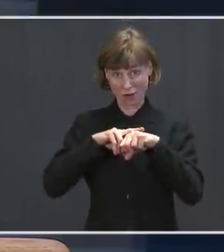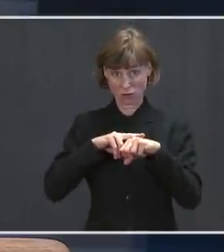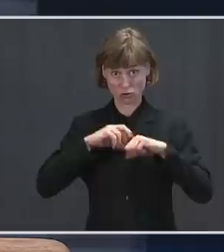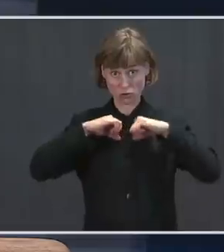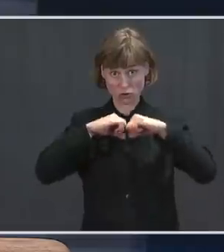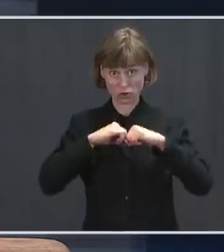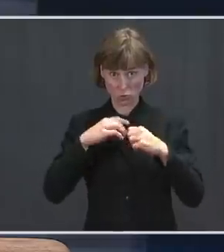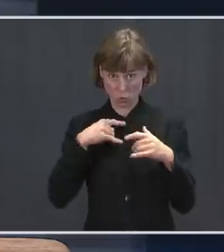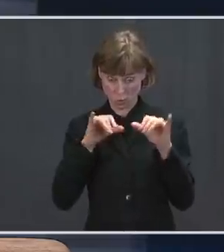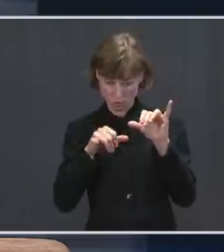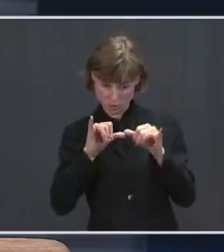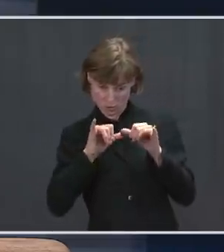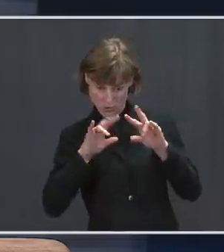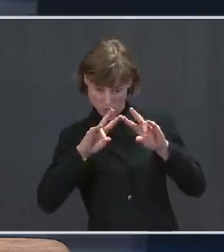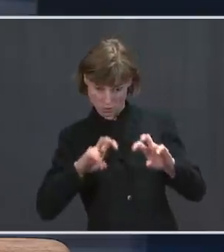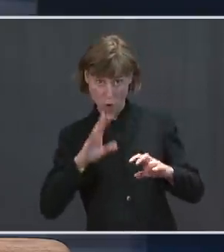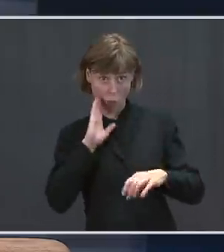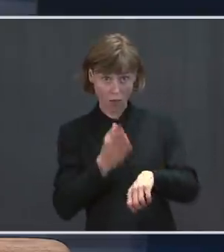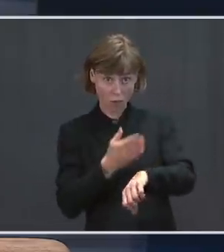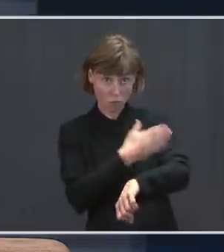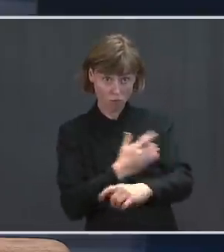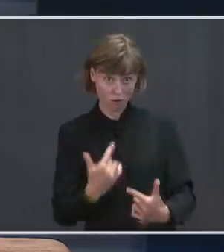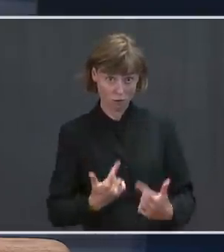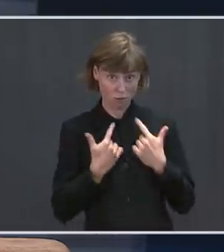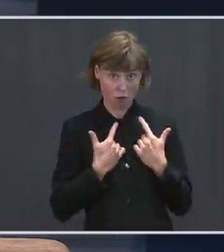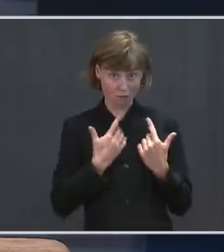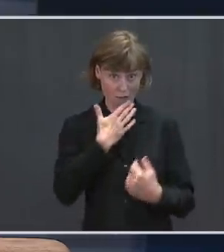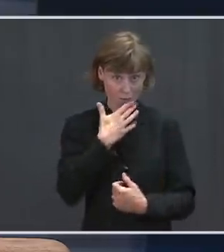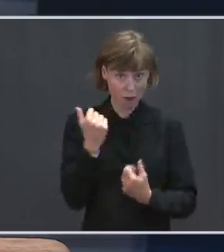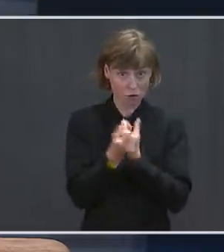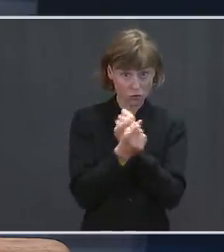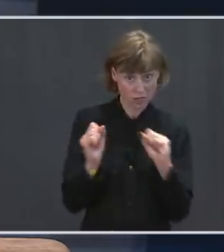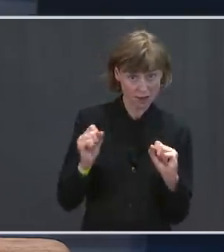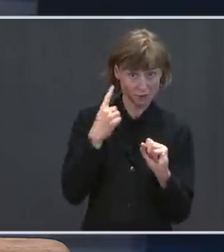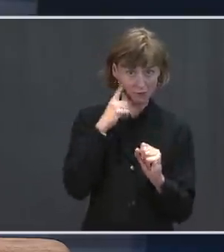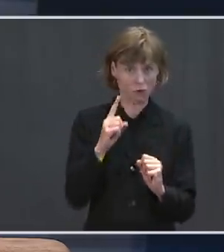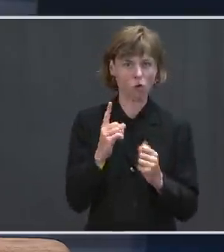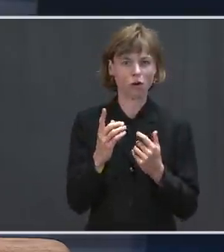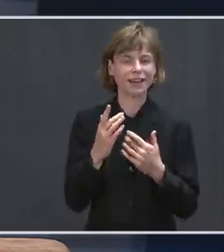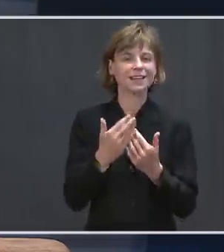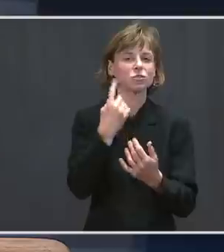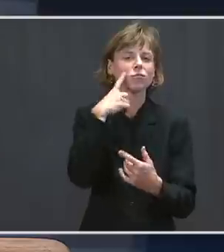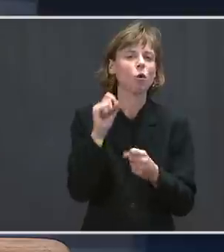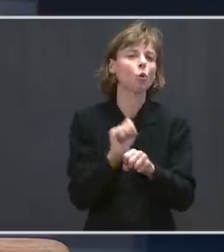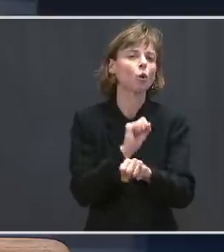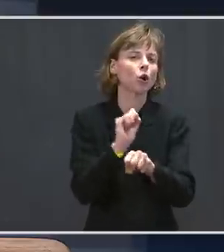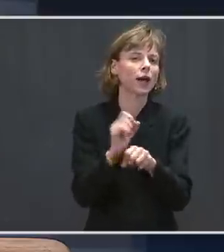is it going to make life better, safer and easier for working families? So of course, that means a different approach